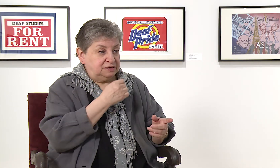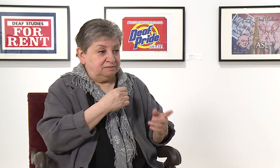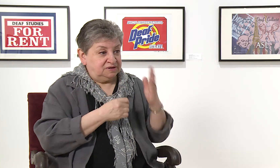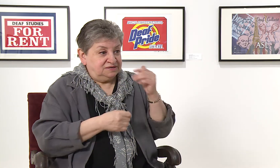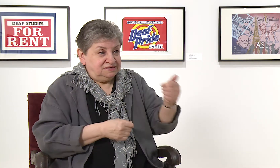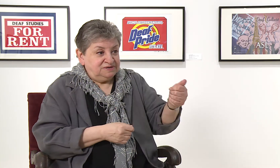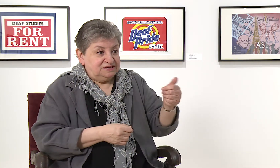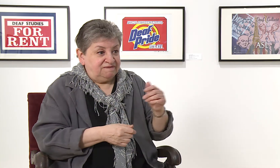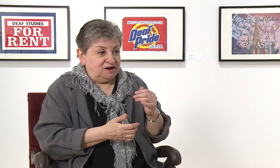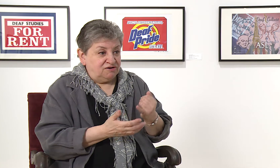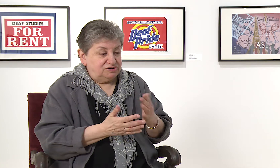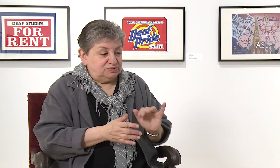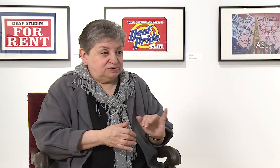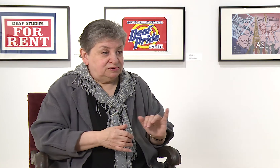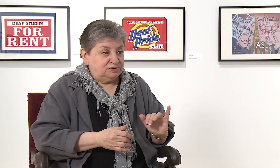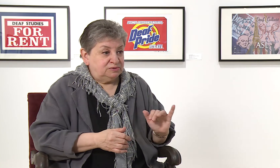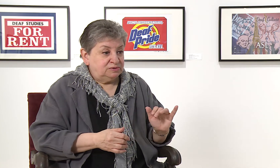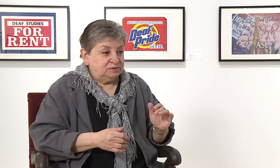because he's an artist himself.